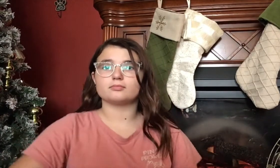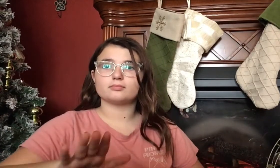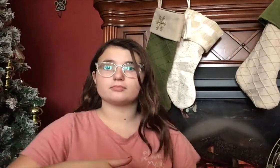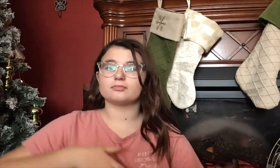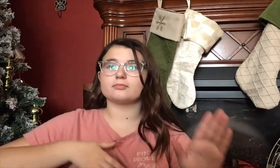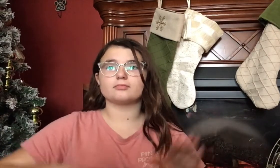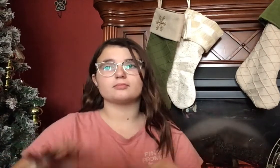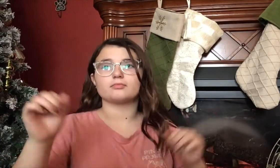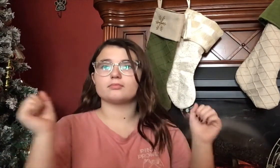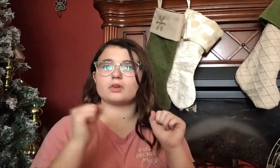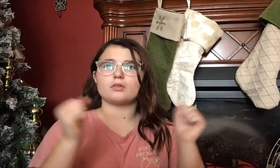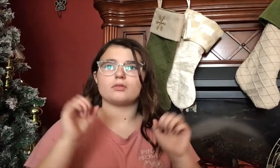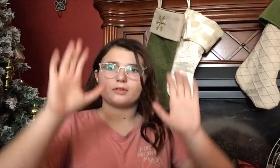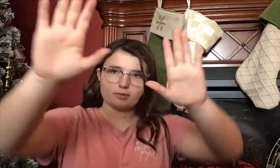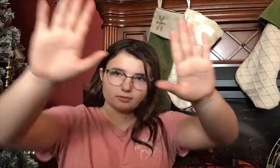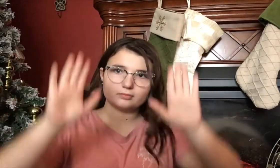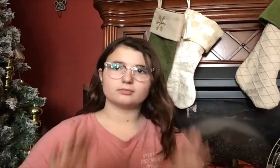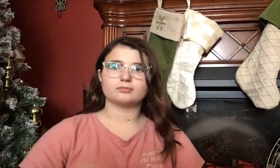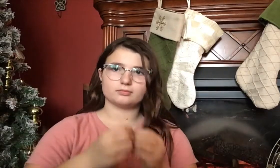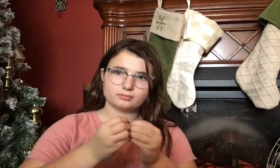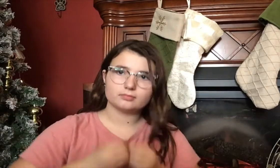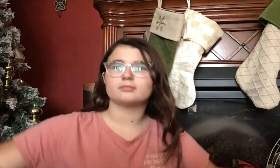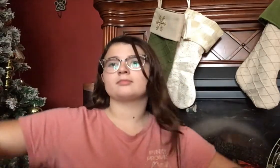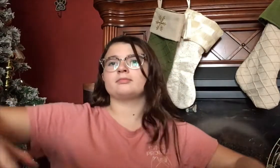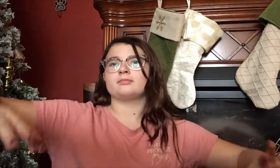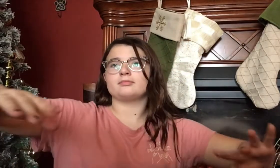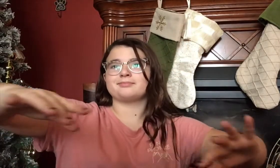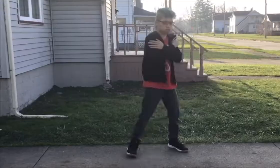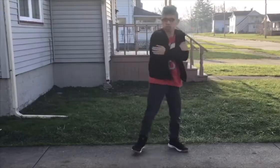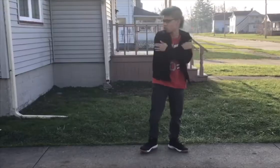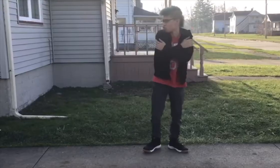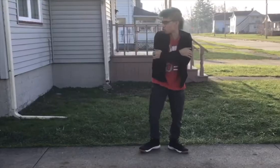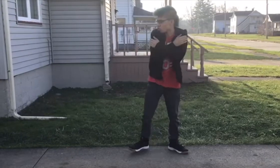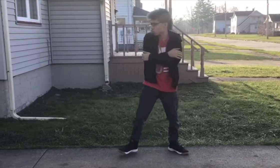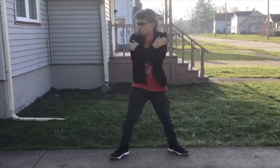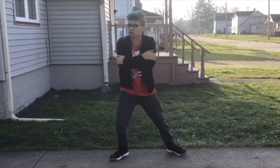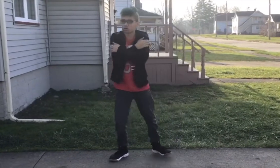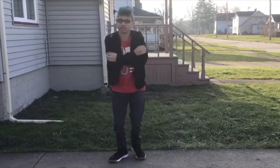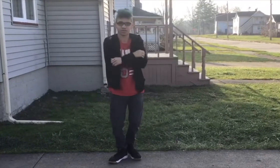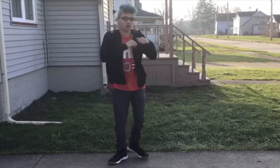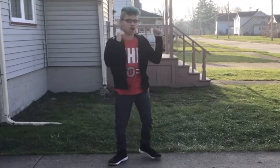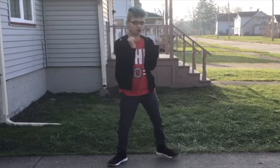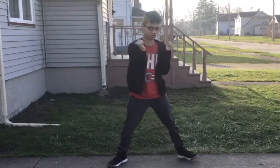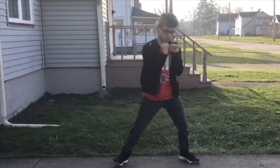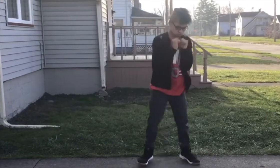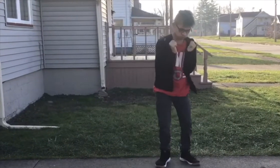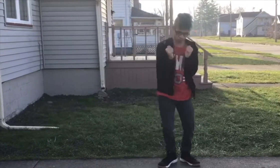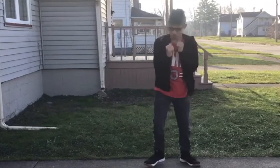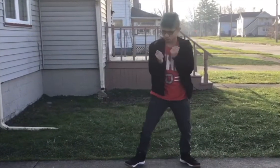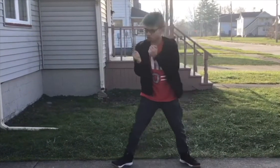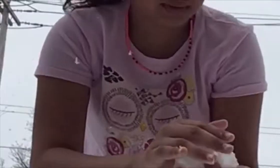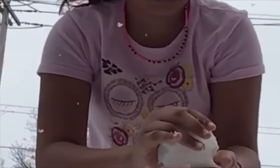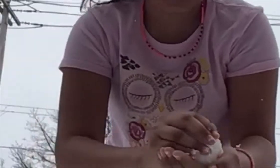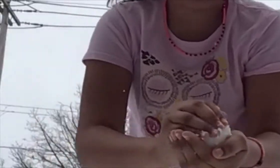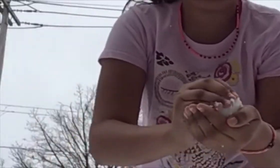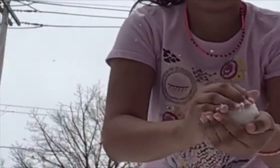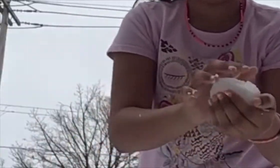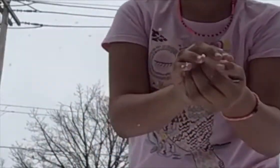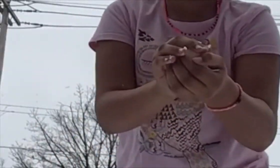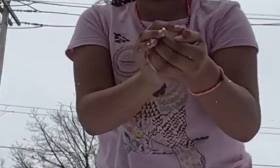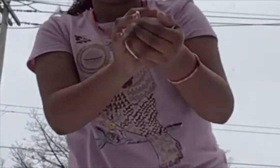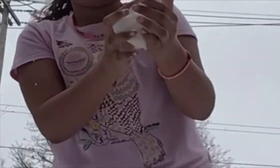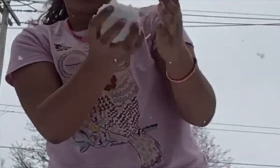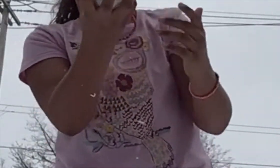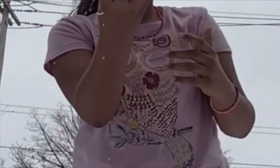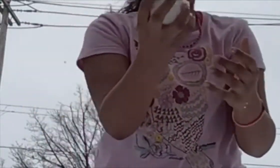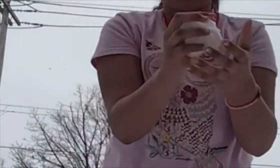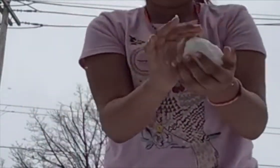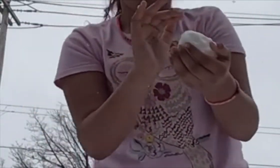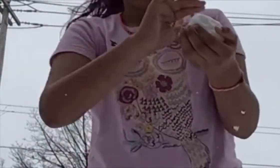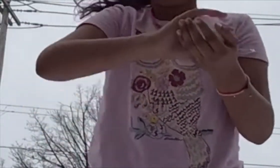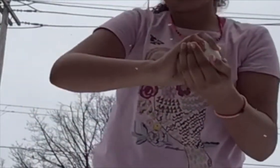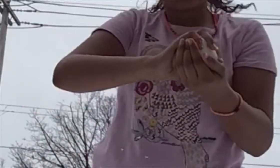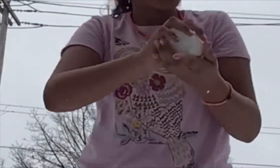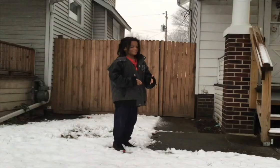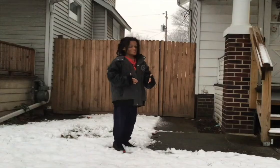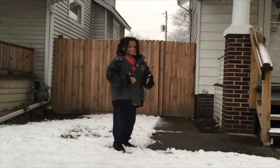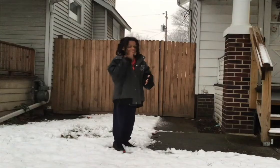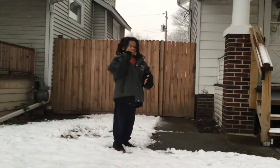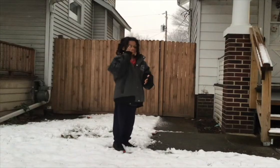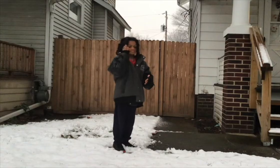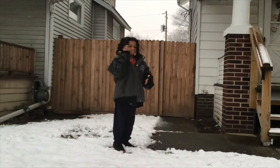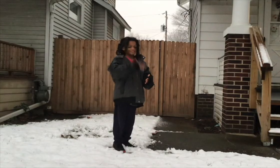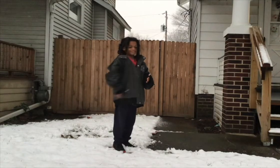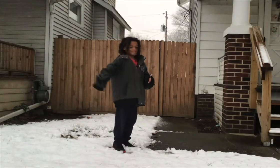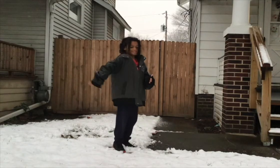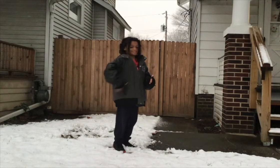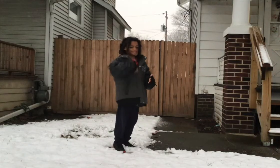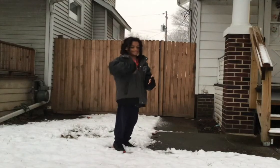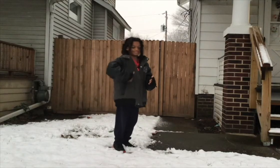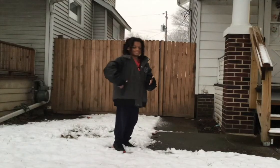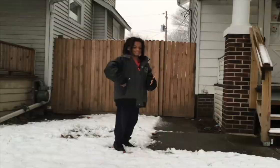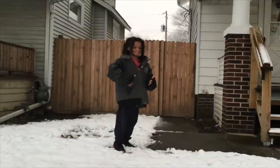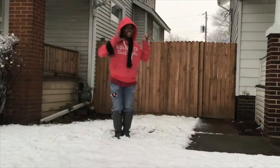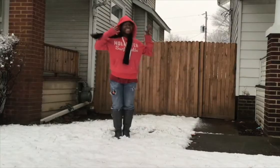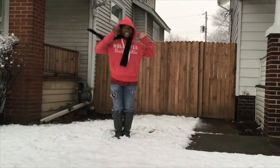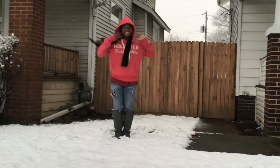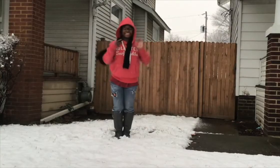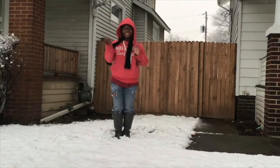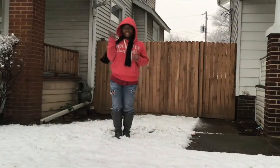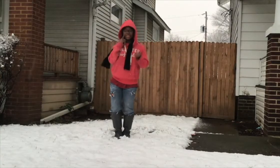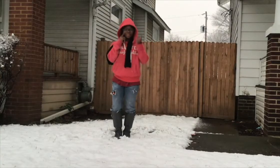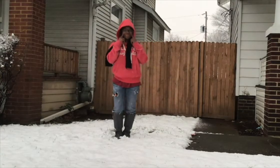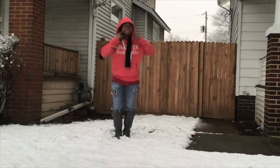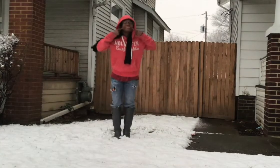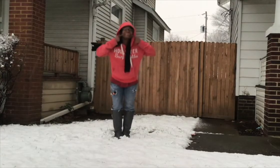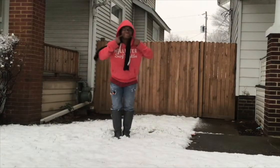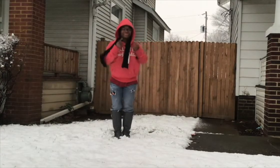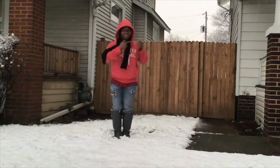in the on wonderland